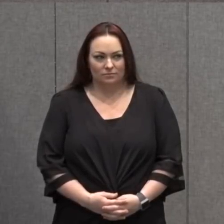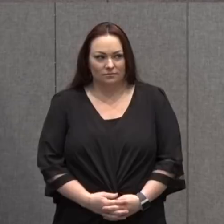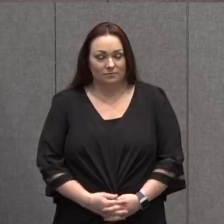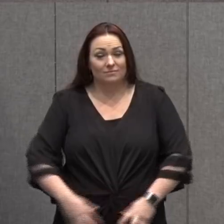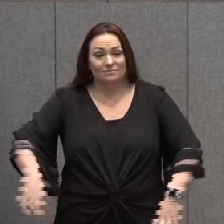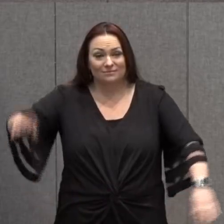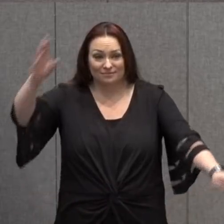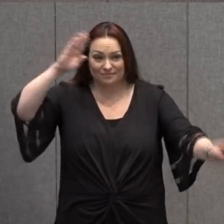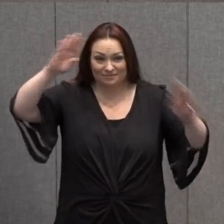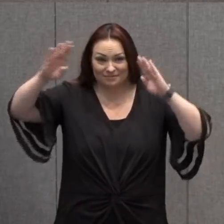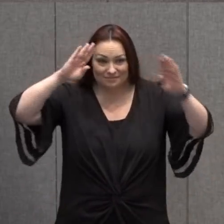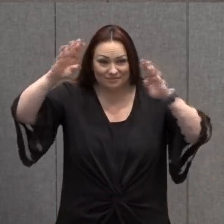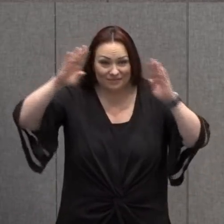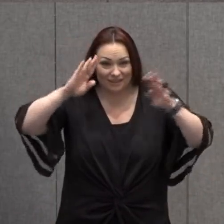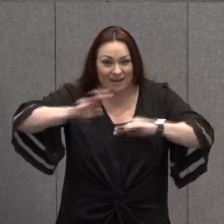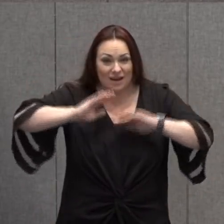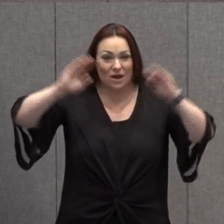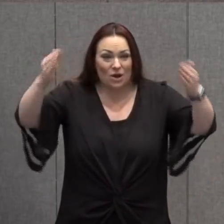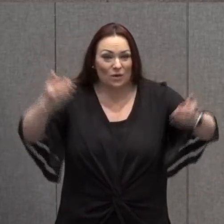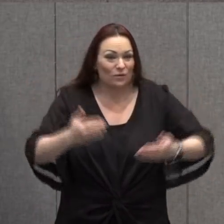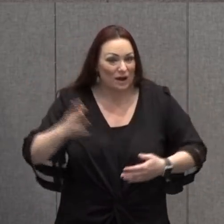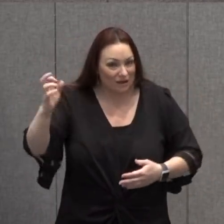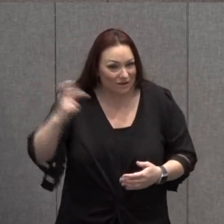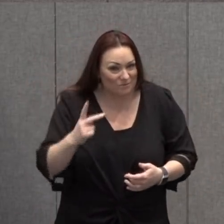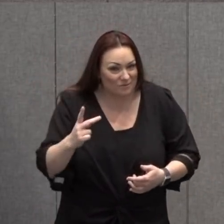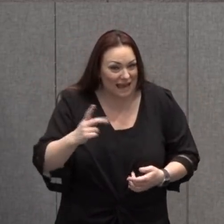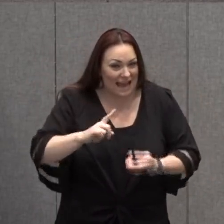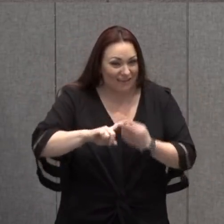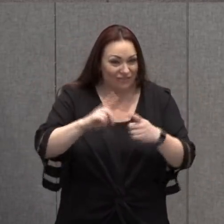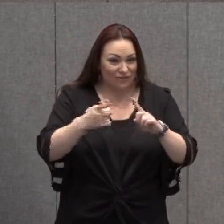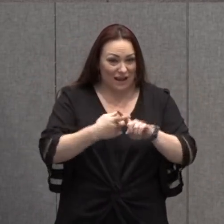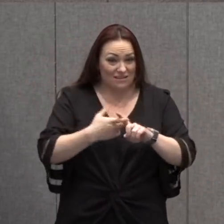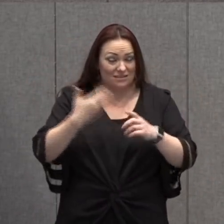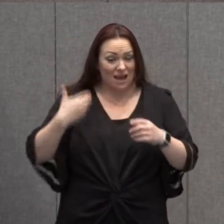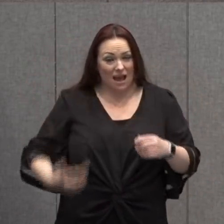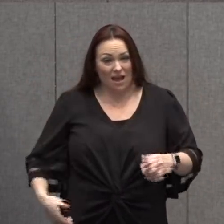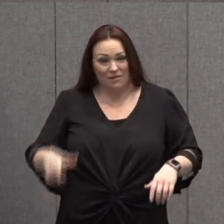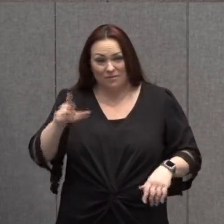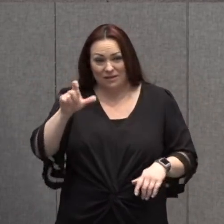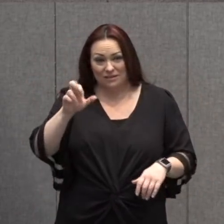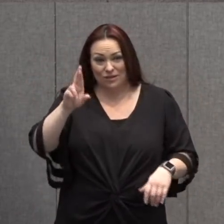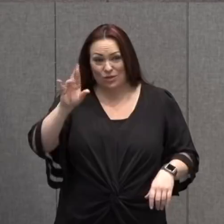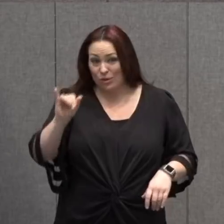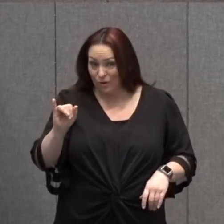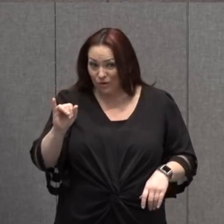Hi, welcome back, friends. I'm Miss Lori, and we are going to be